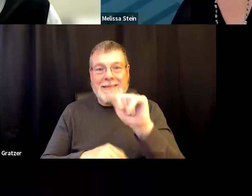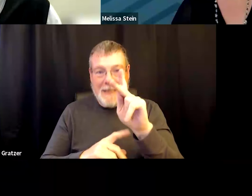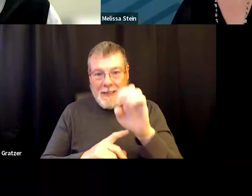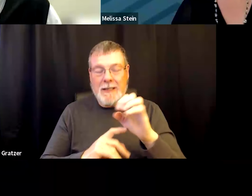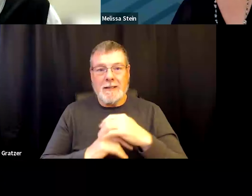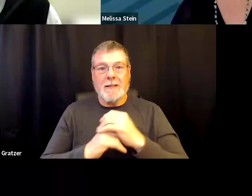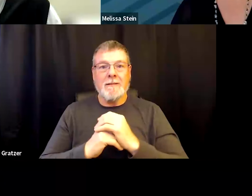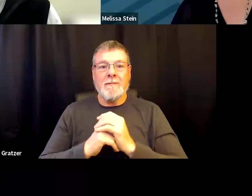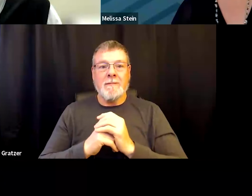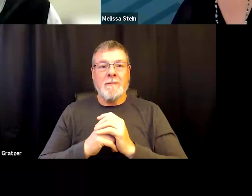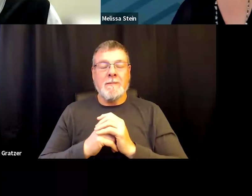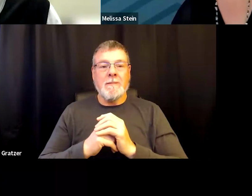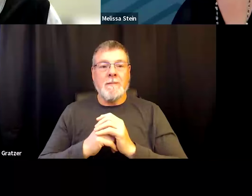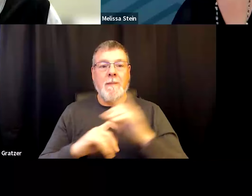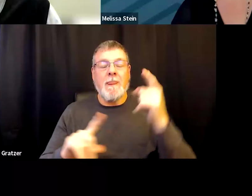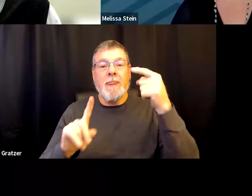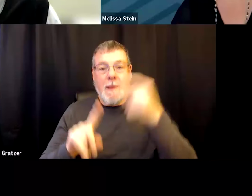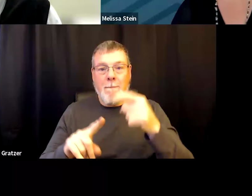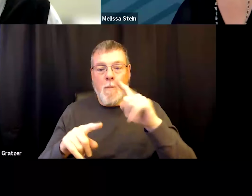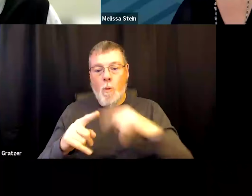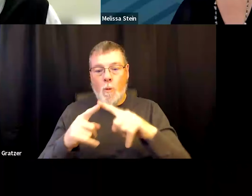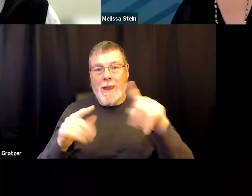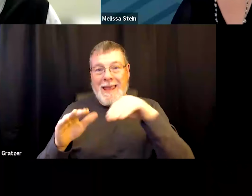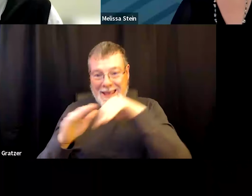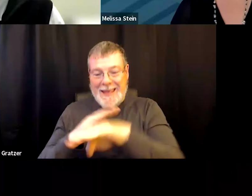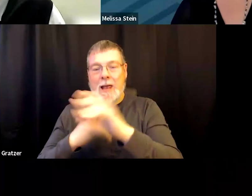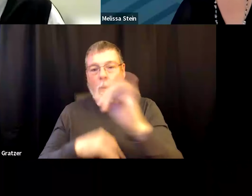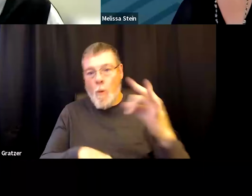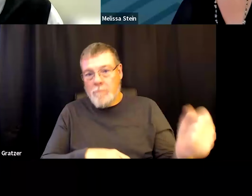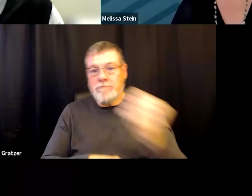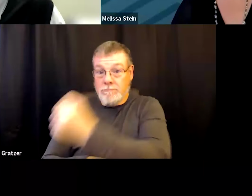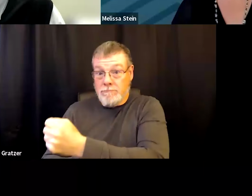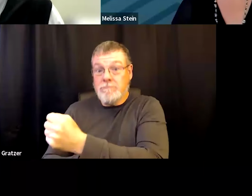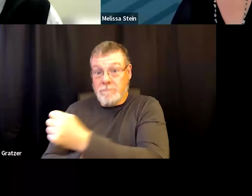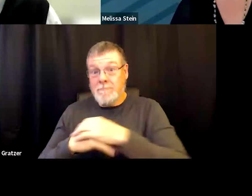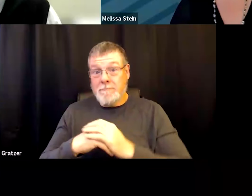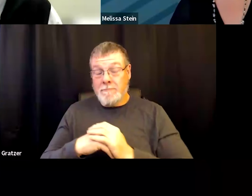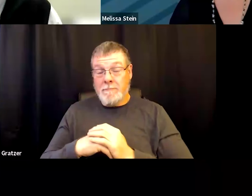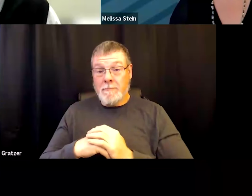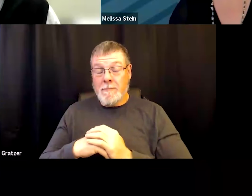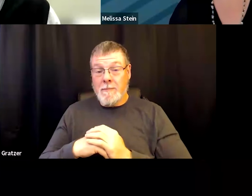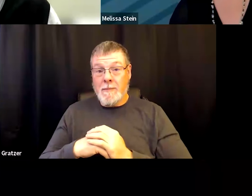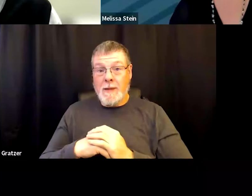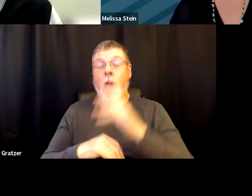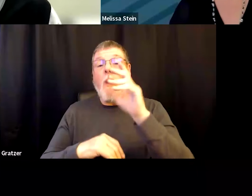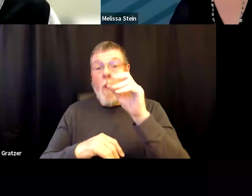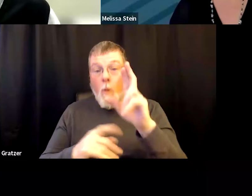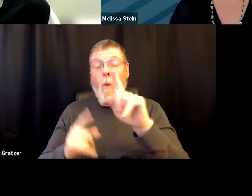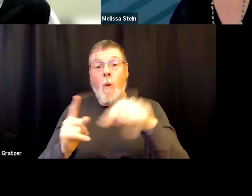at the point of admission or reception to custody, right? Because that's the point at which typically the drug use